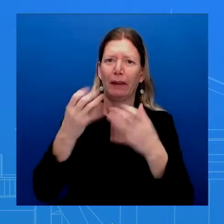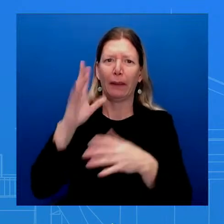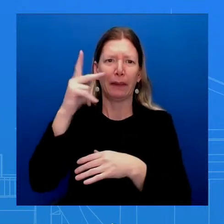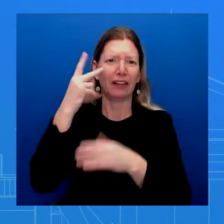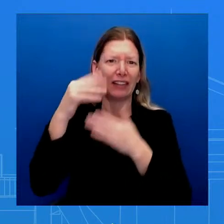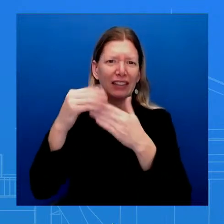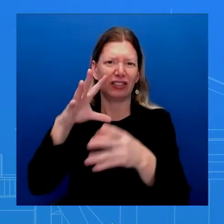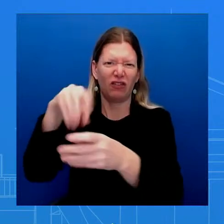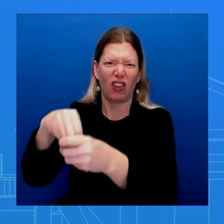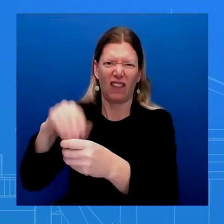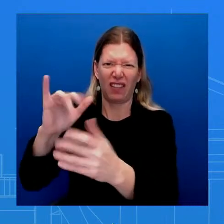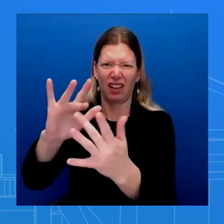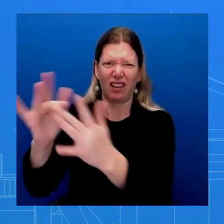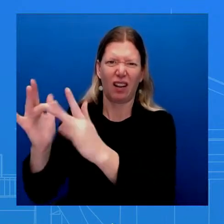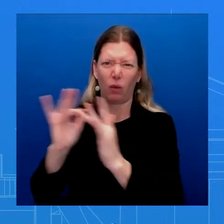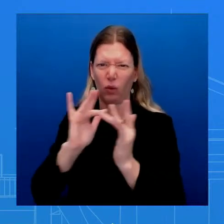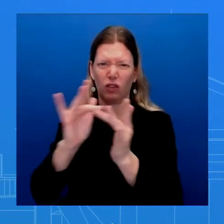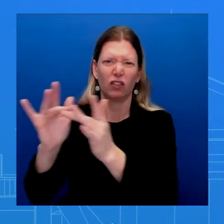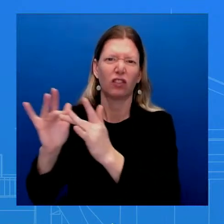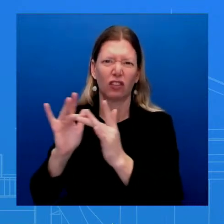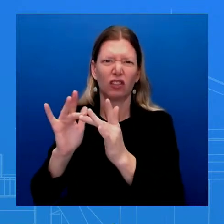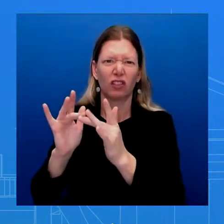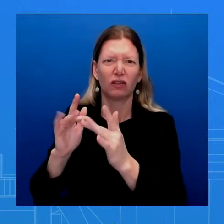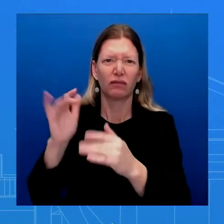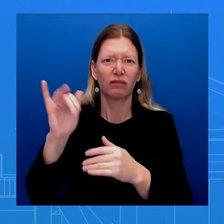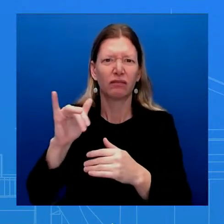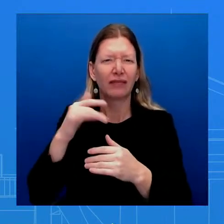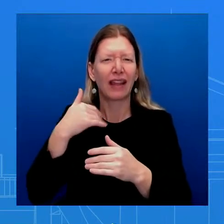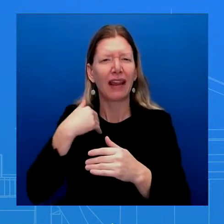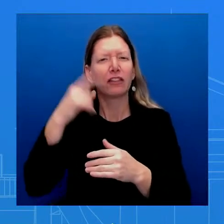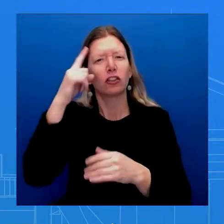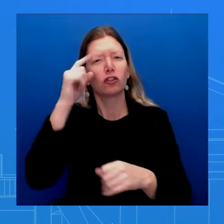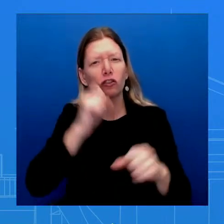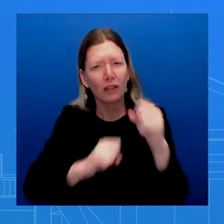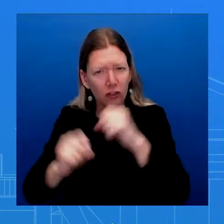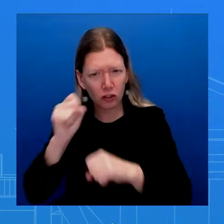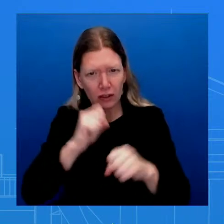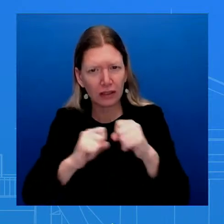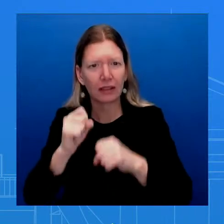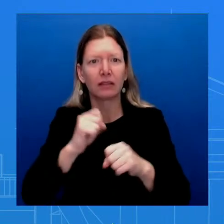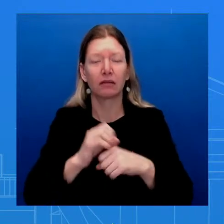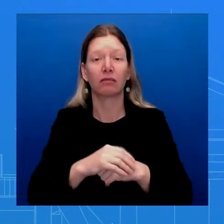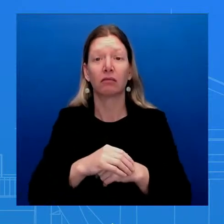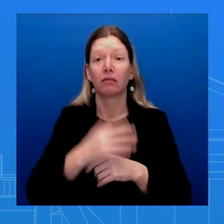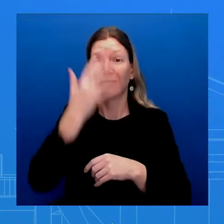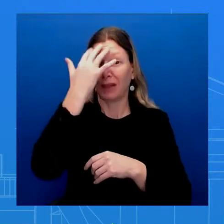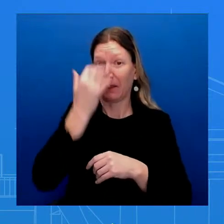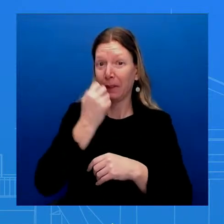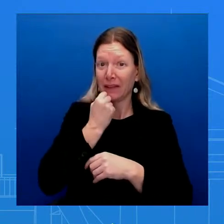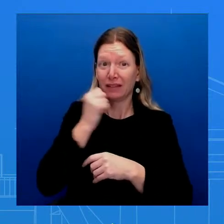to secure the release of these hostages. Ms. Jean-Pierre: Okay. Last question. The Press: Thanks, Karine. Just to follow up on the "worthwhile thought"